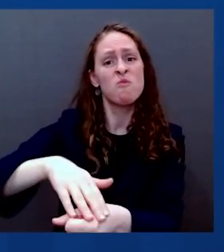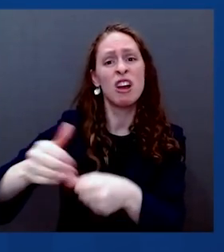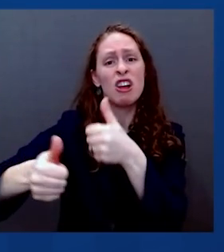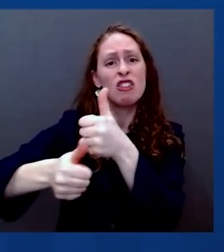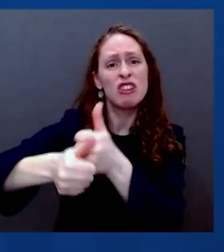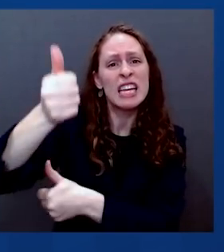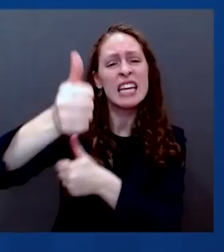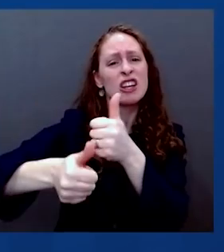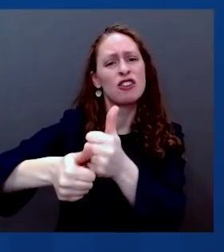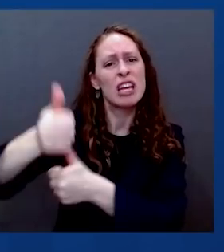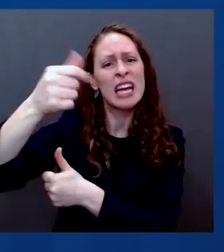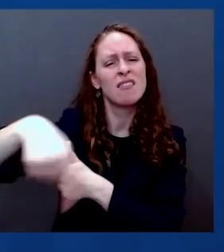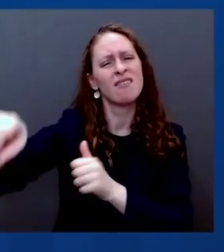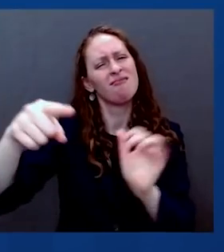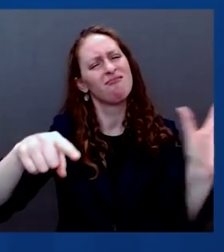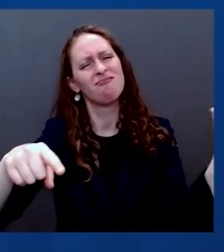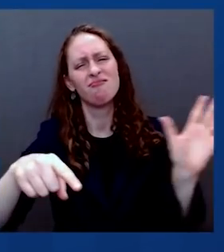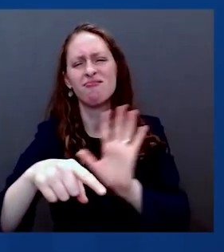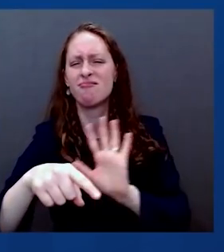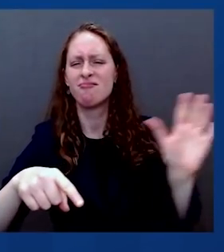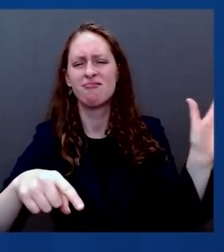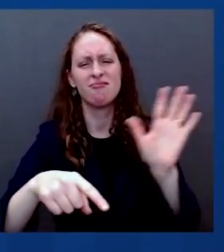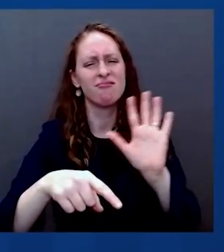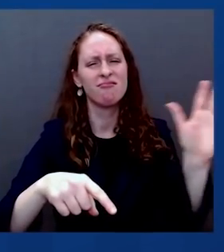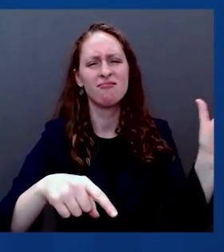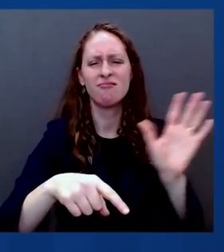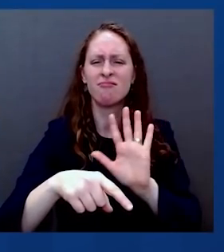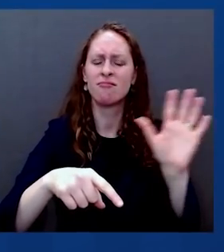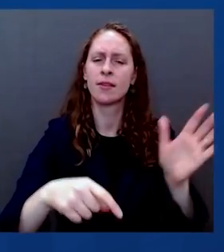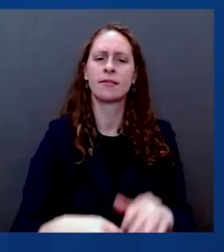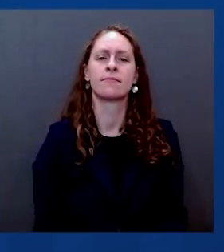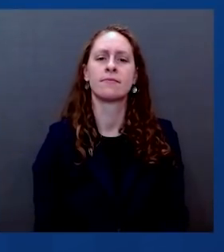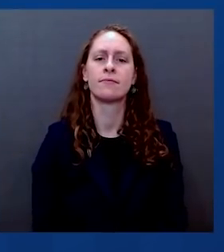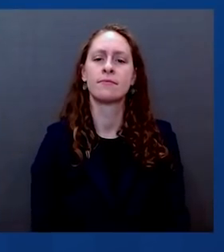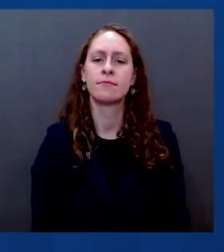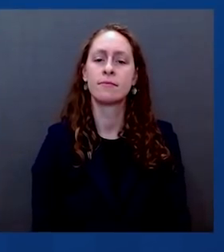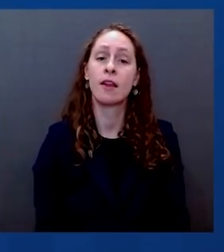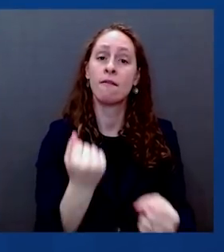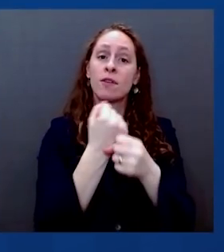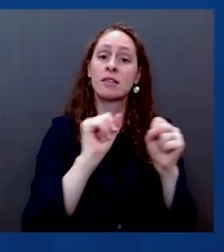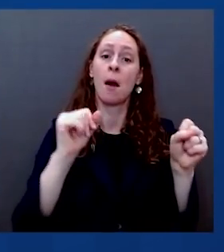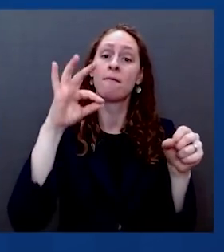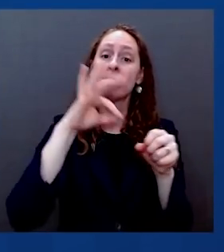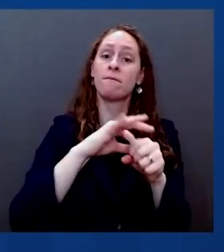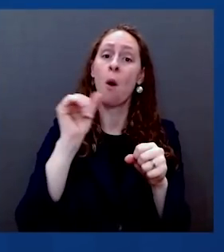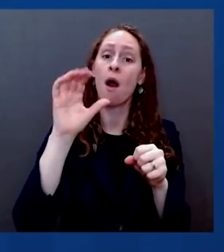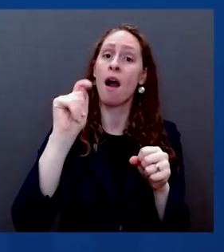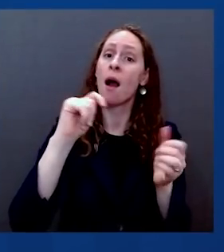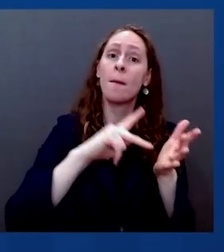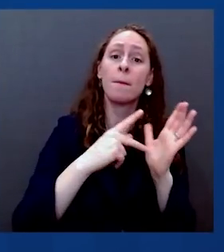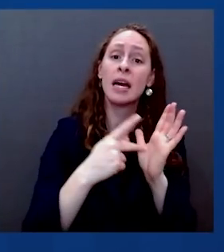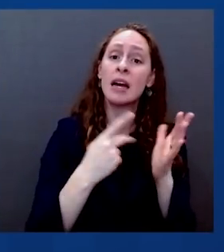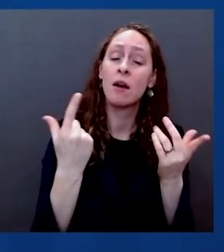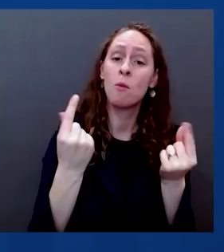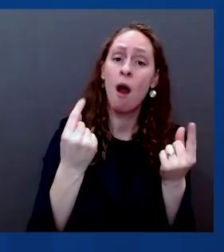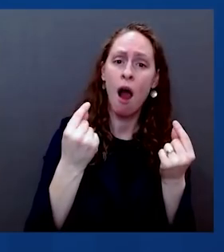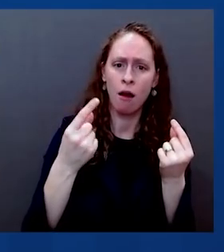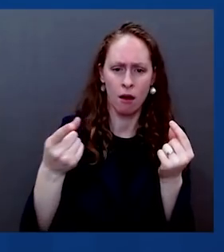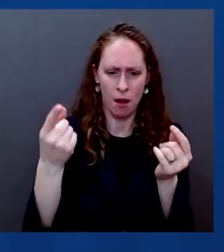create fairer district maps and ending partisan gerrymandering. Look, it's also time to pass